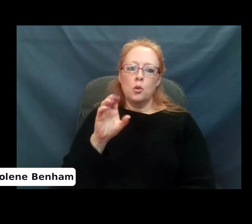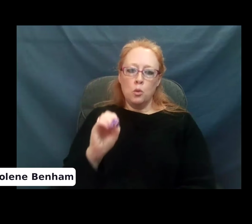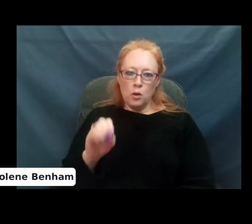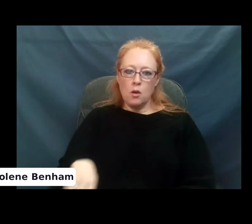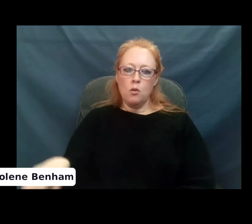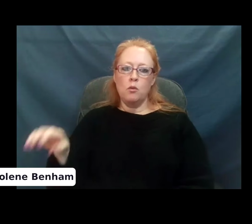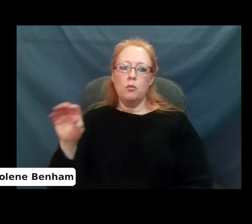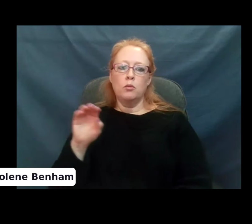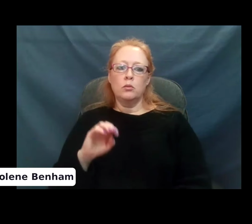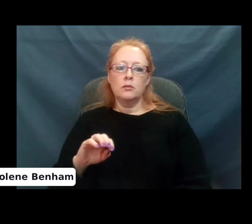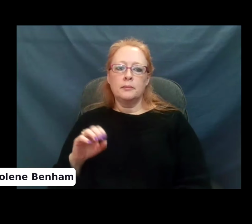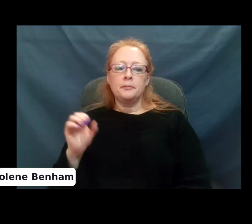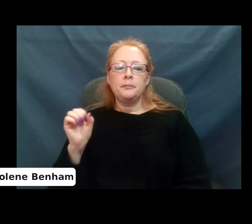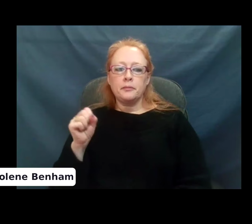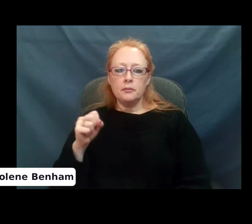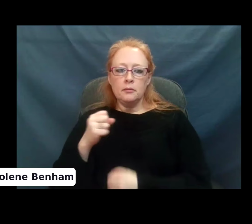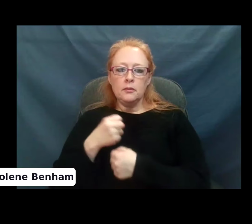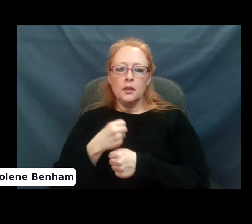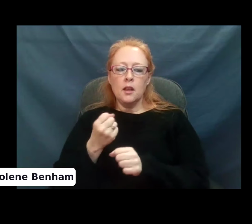A couple more games someone mentioned chutes and ladder hi ho cherry open O.